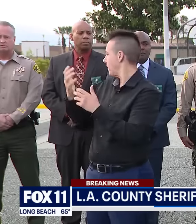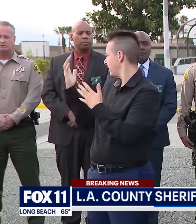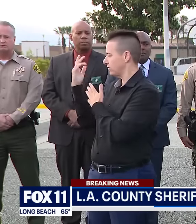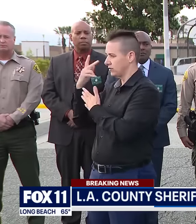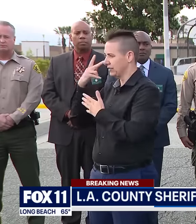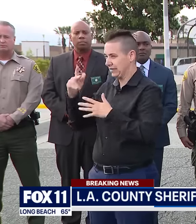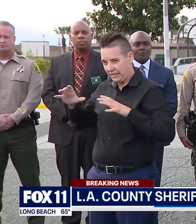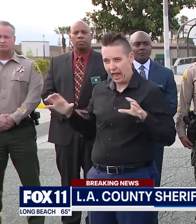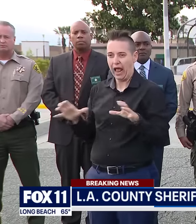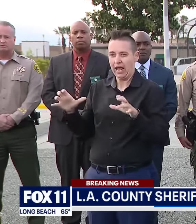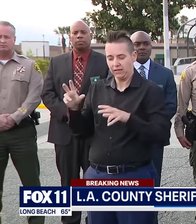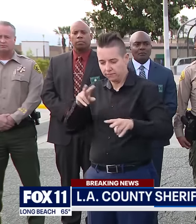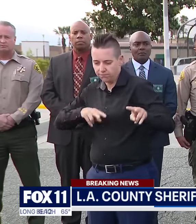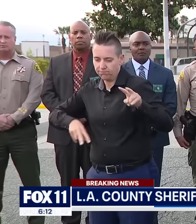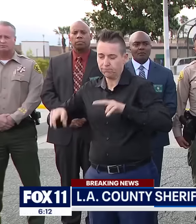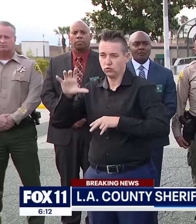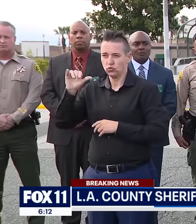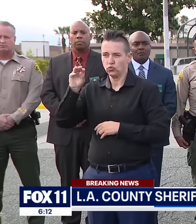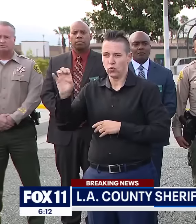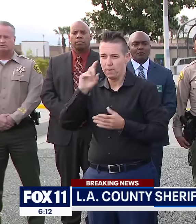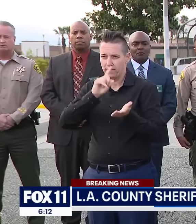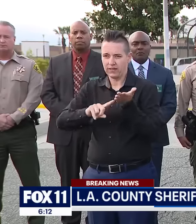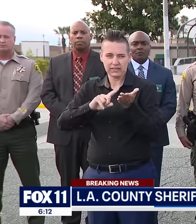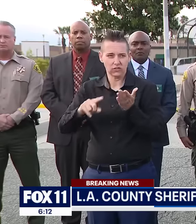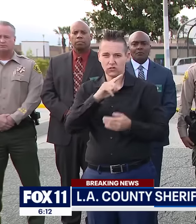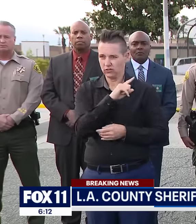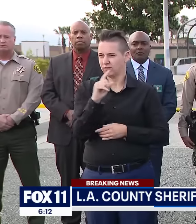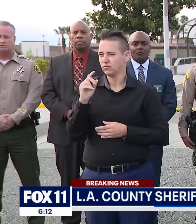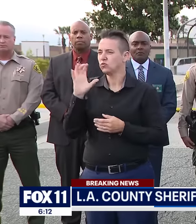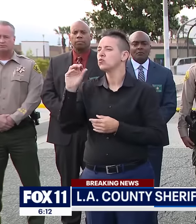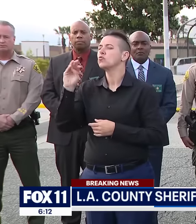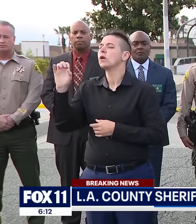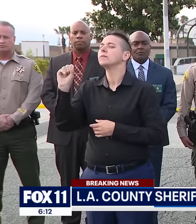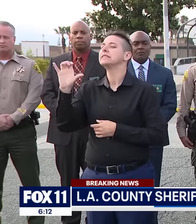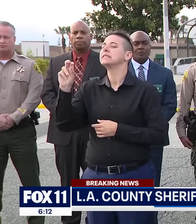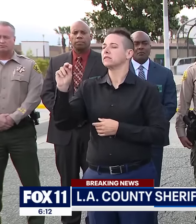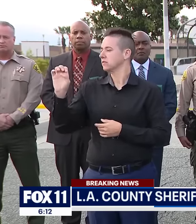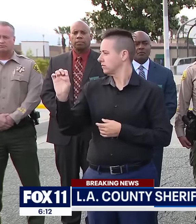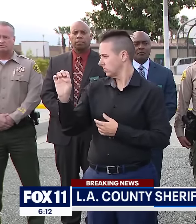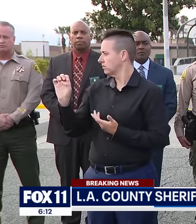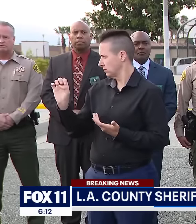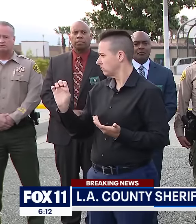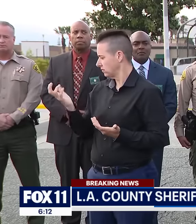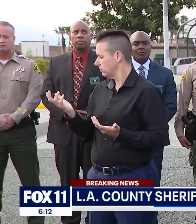know now, I can tell you that the deputy was hit once in the